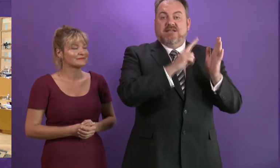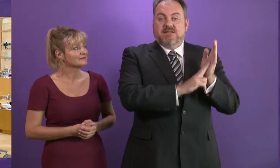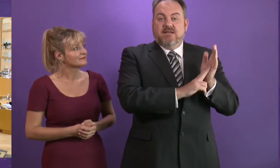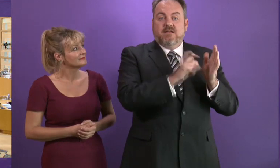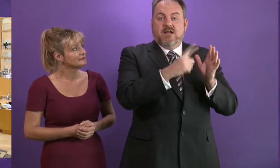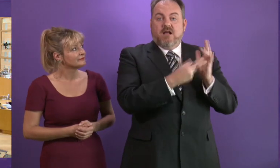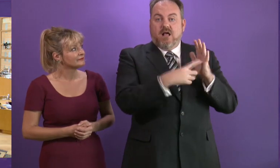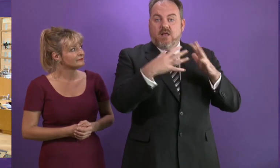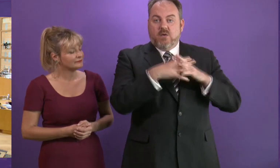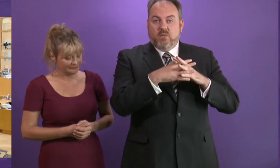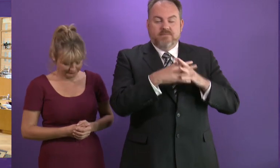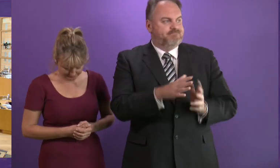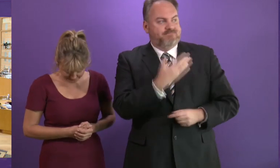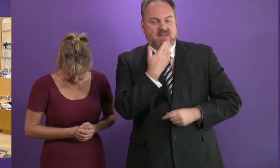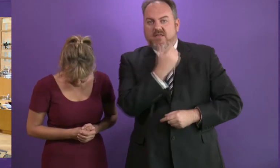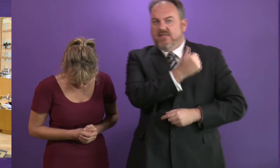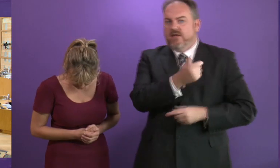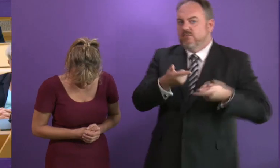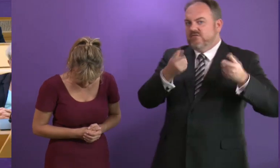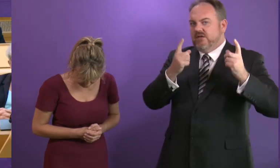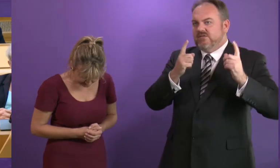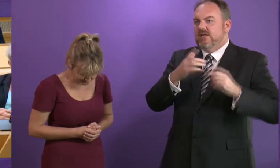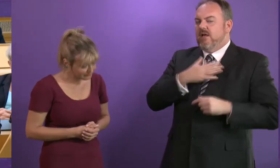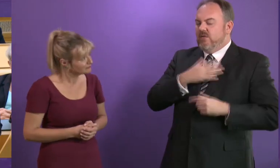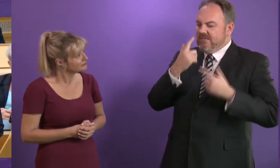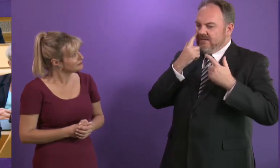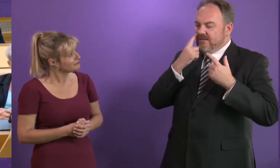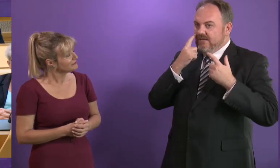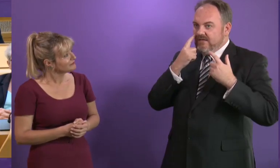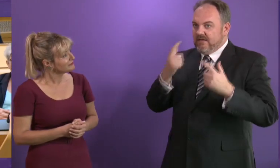I will try to artfully dance around the comment that you have just made, Presiding Officer.